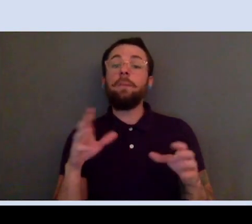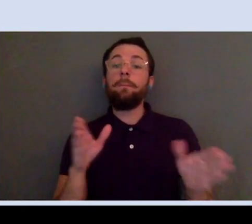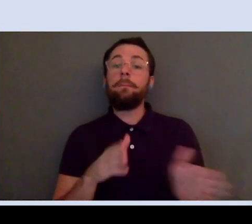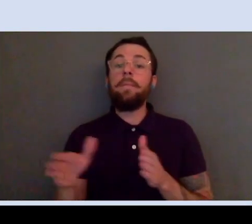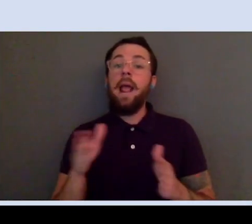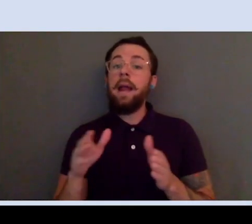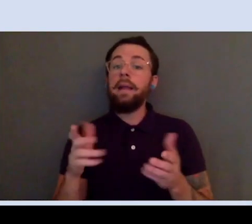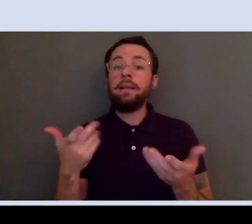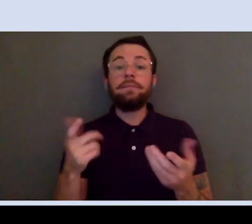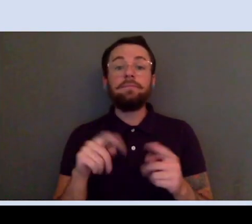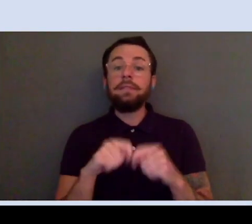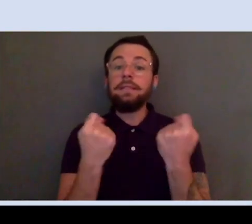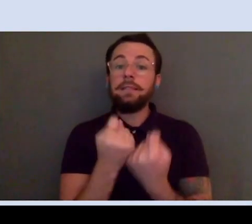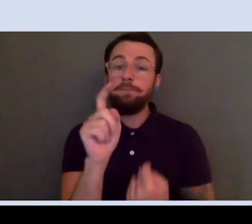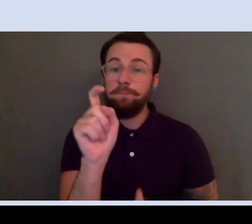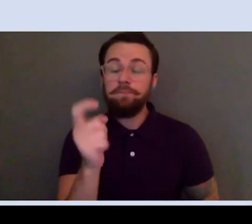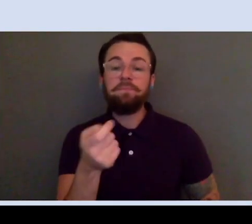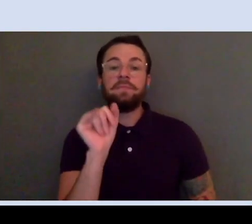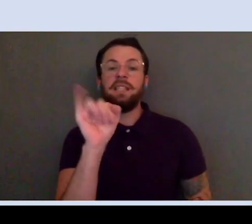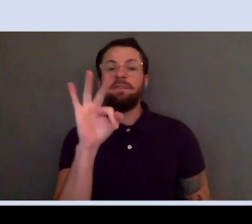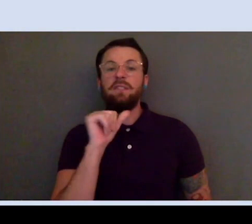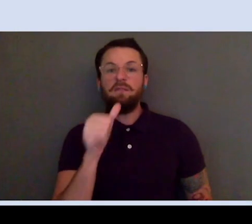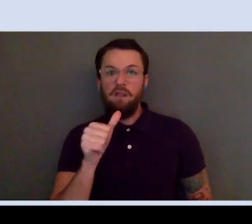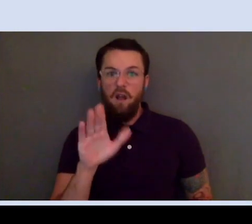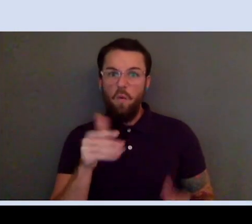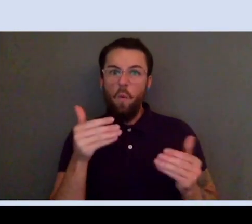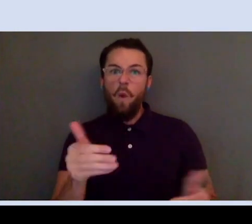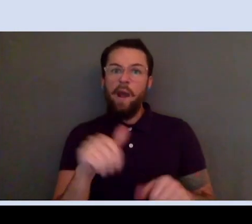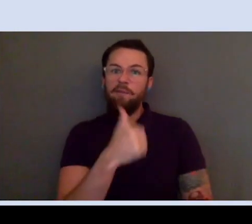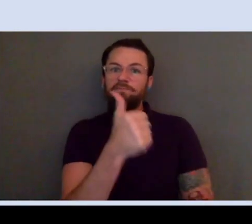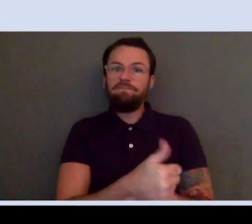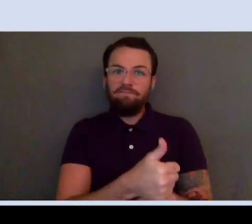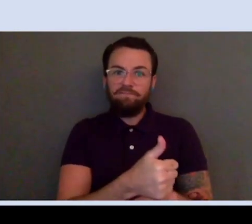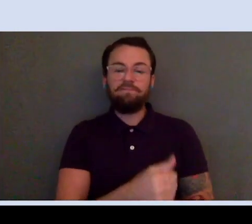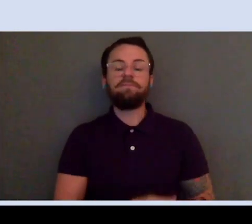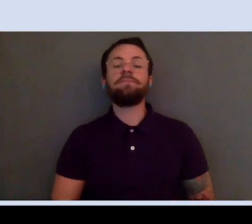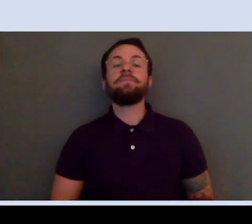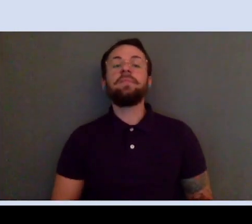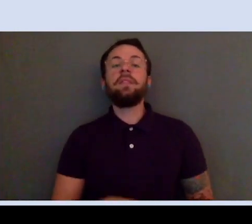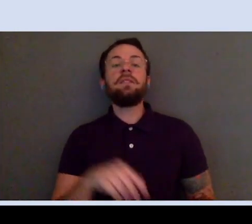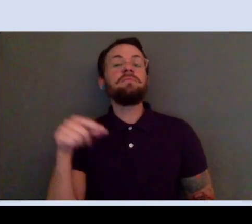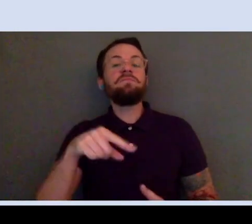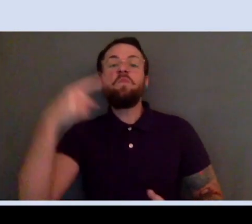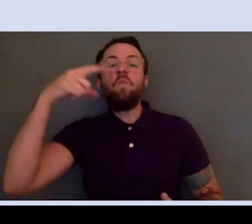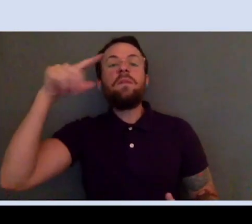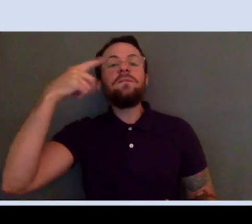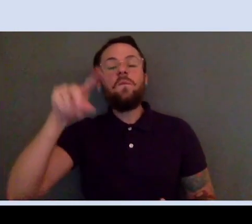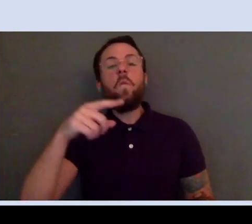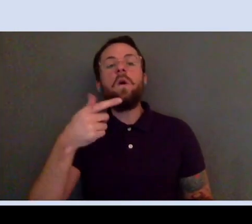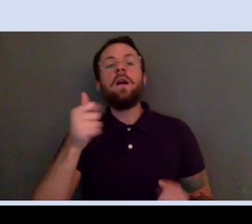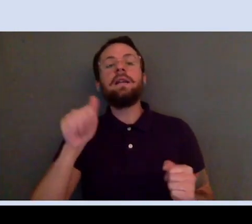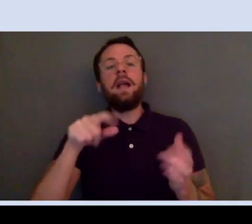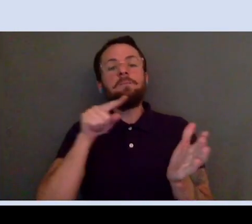here. You use in as a starting place. Look at inclusive action planning. Do you have inclusive action planning?